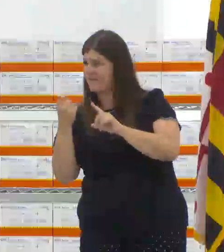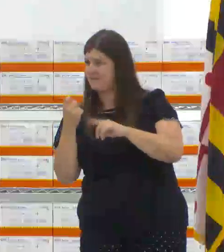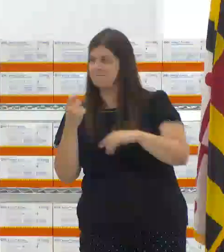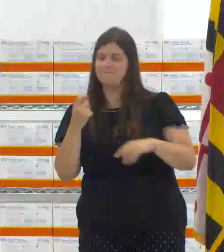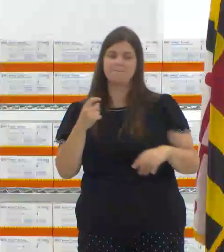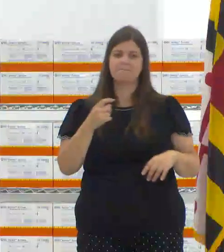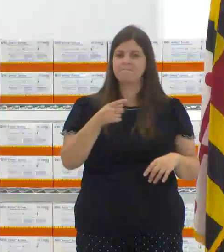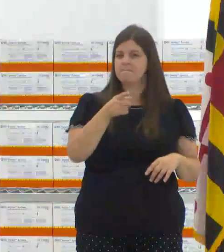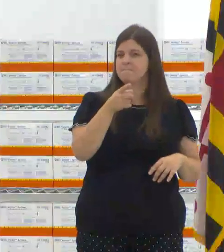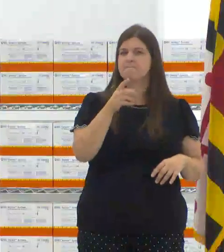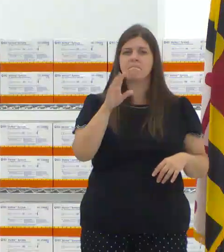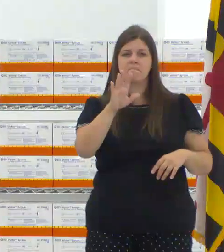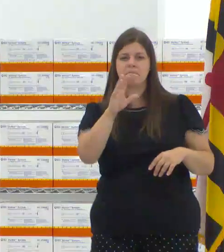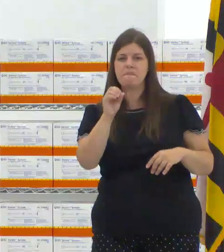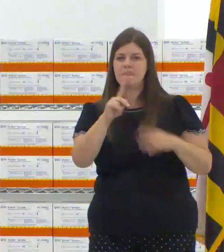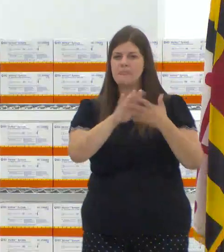With that, we would be happy to take a few questions. Ma'am?